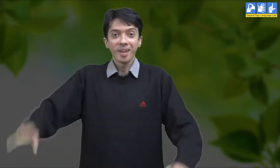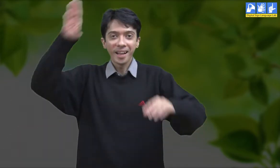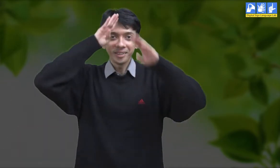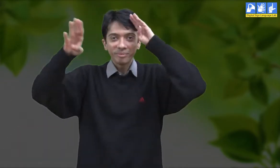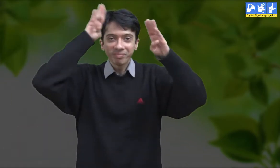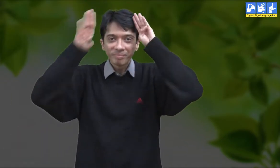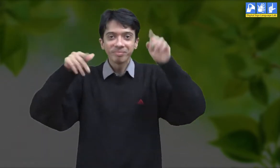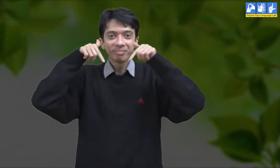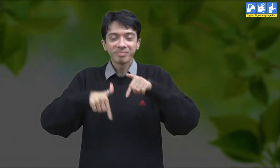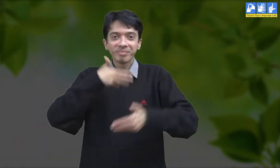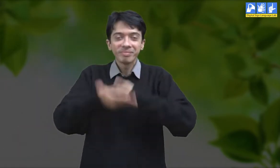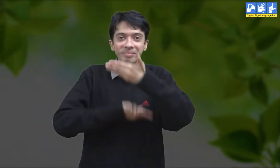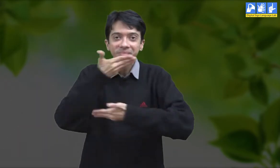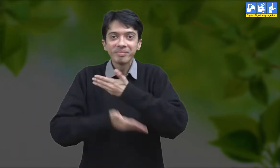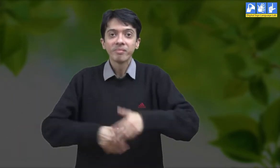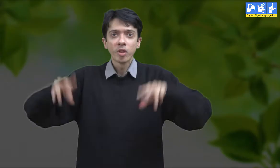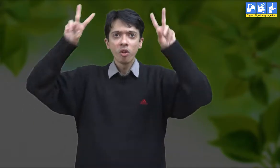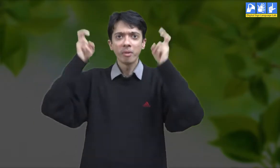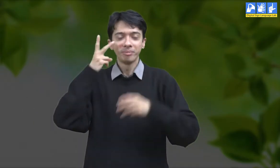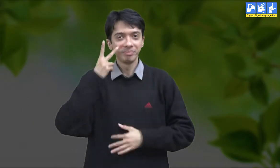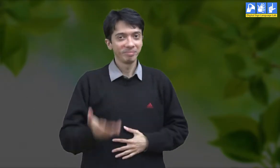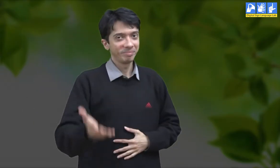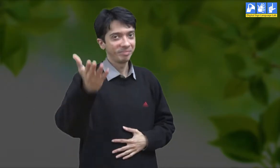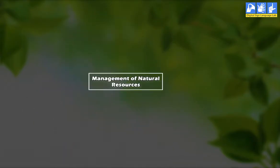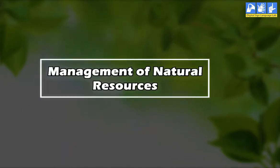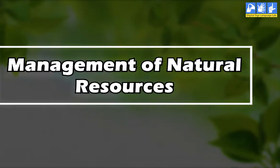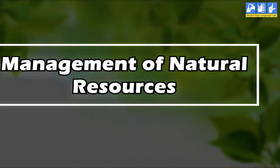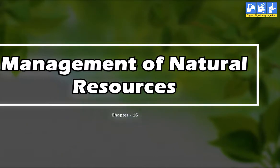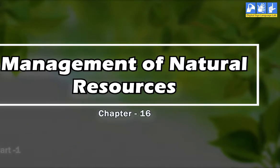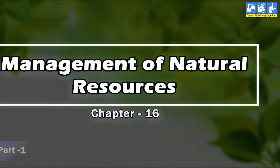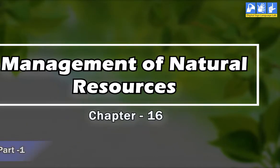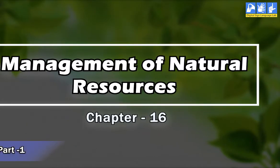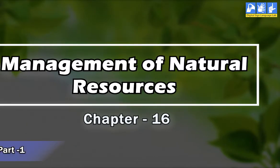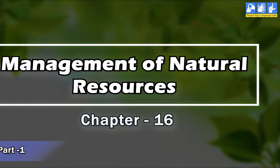Hello Everyone. Lets see the topic we are going to discuss today.